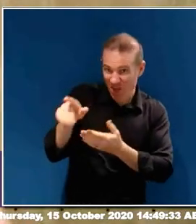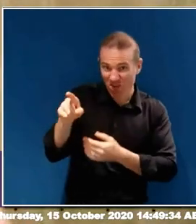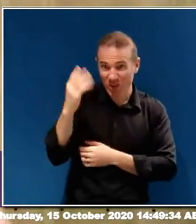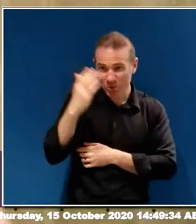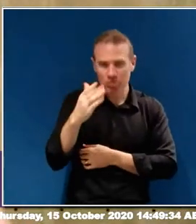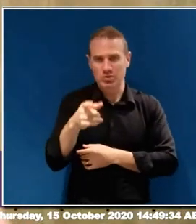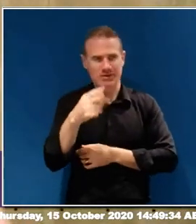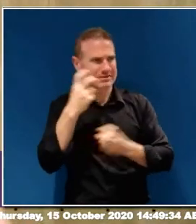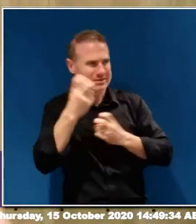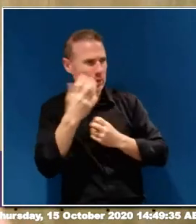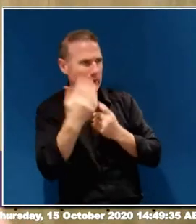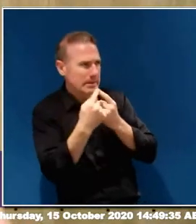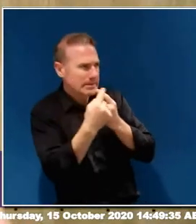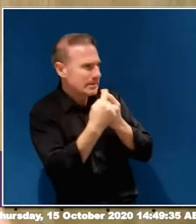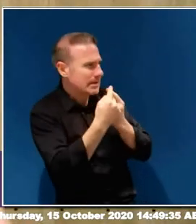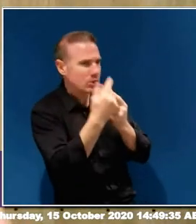OK.